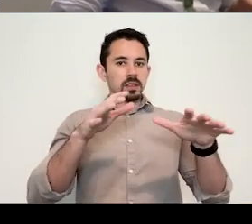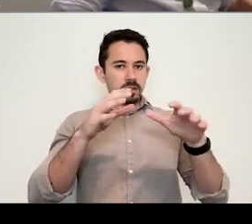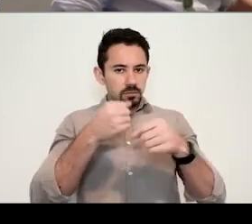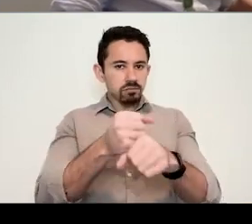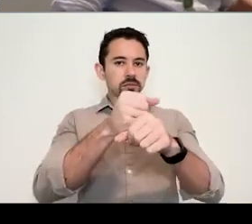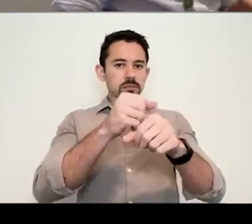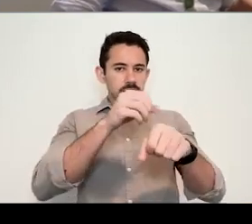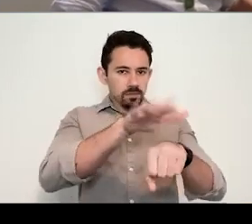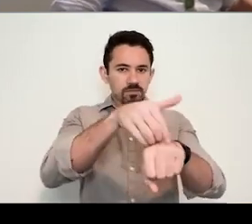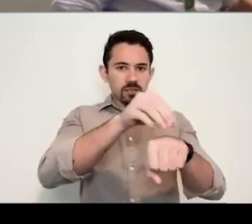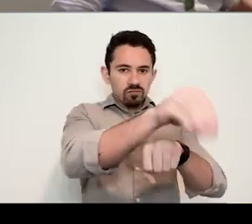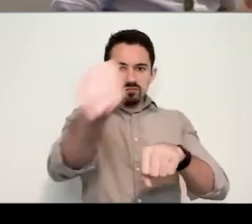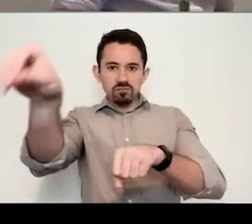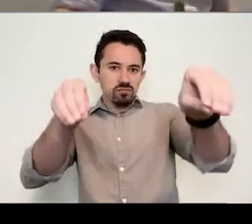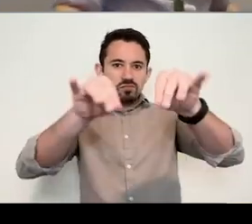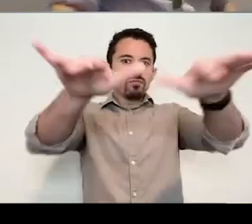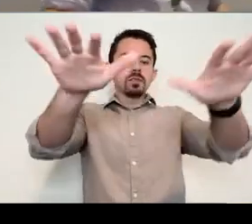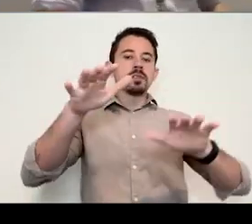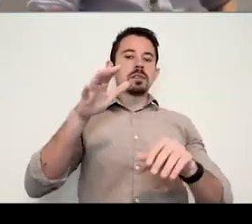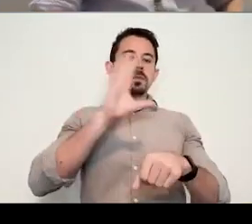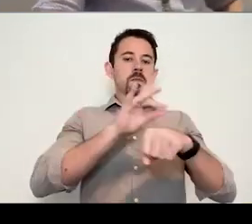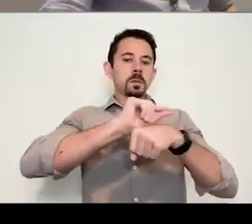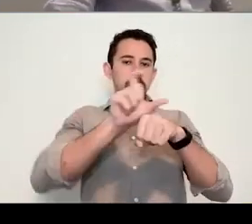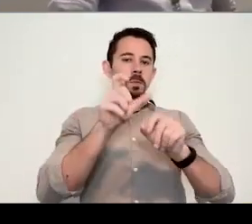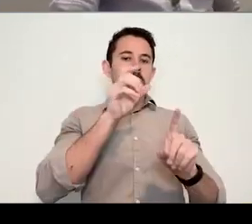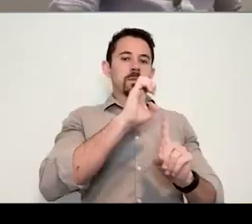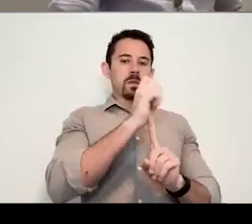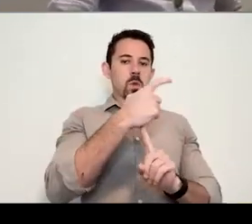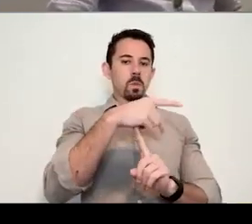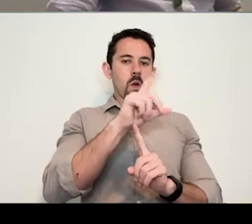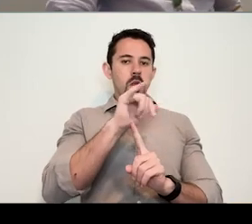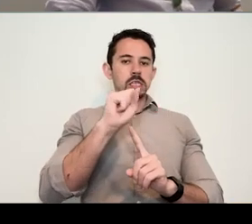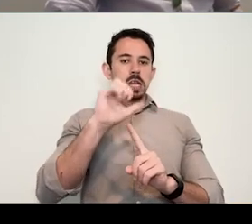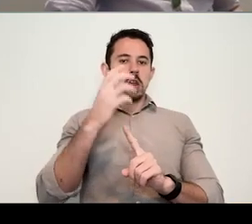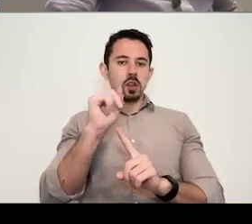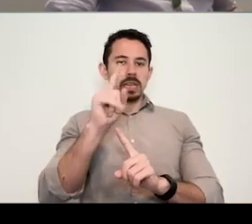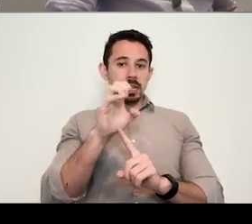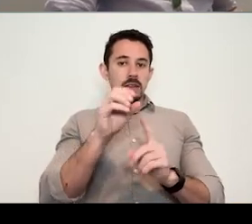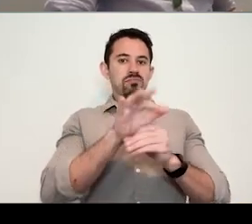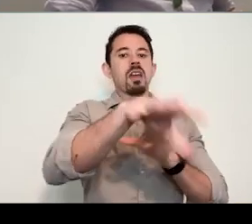the gray hexagons here. There's a multi-protein synthase complex that consists of a membrane